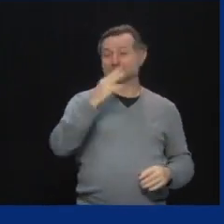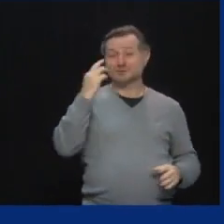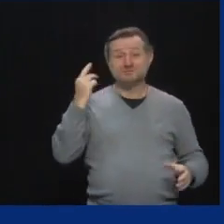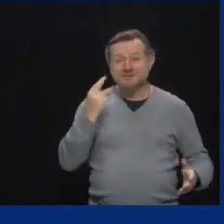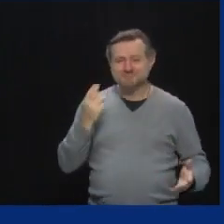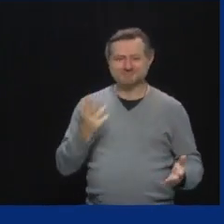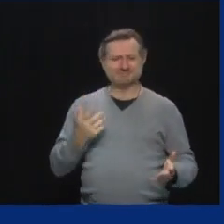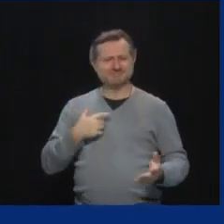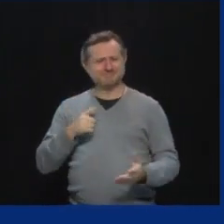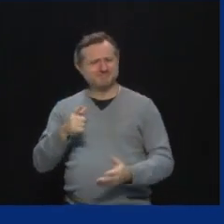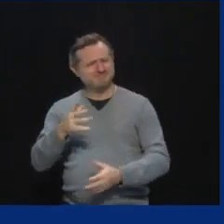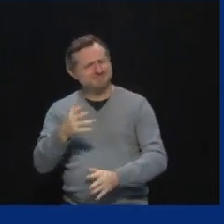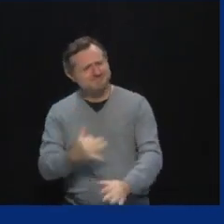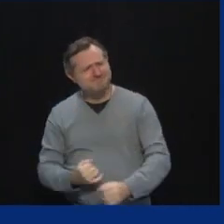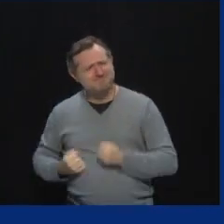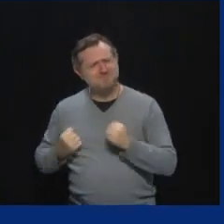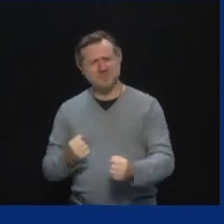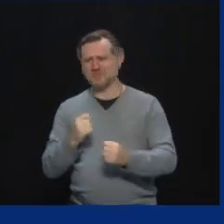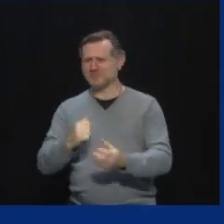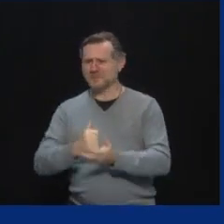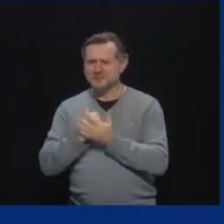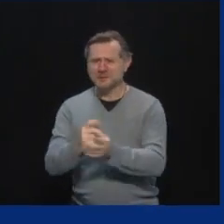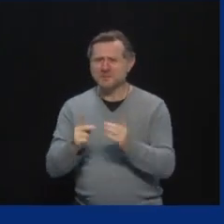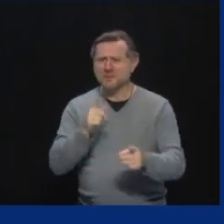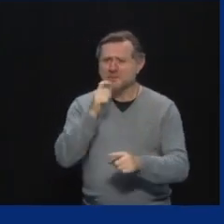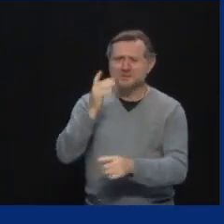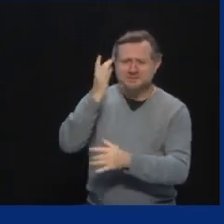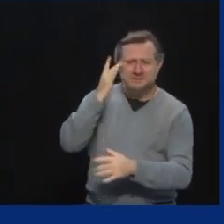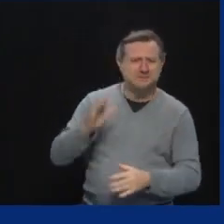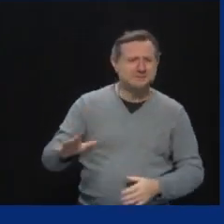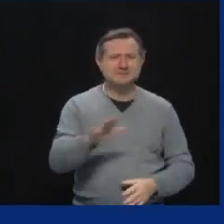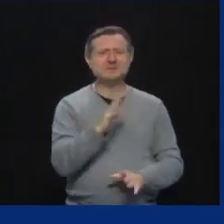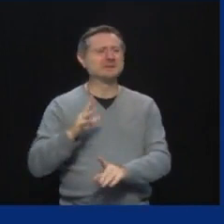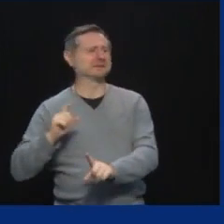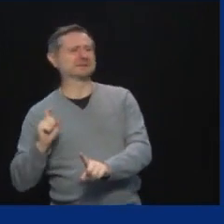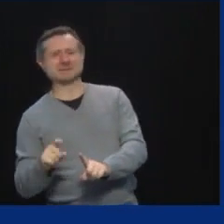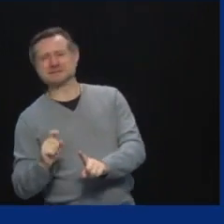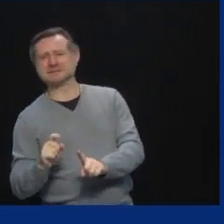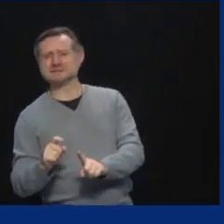greatest time of need. And I want to attract more people to go into this